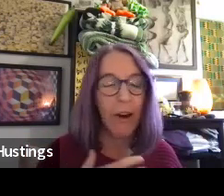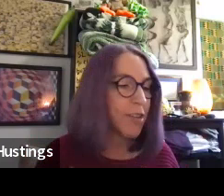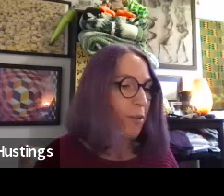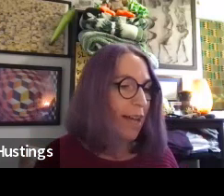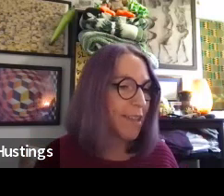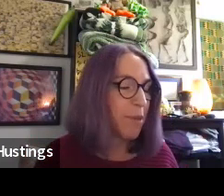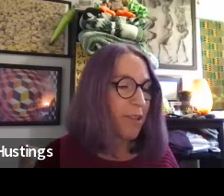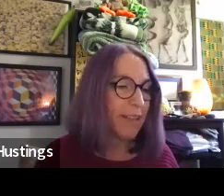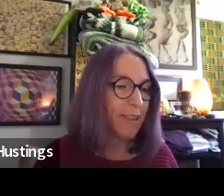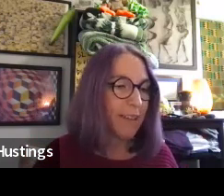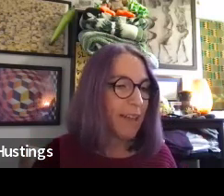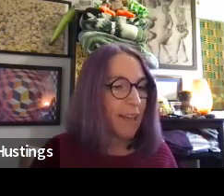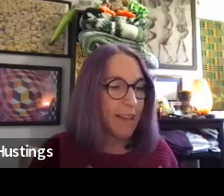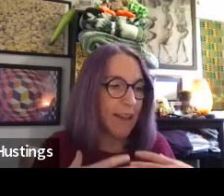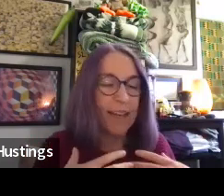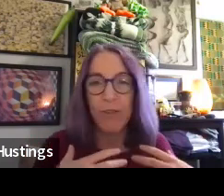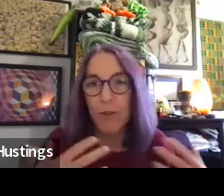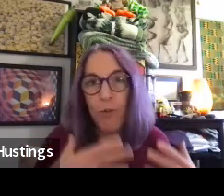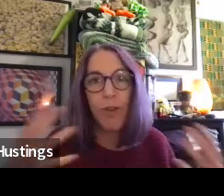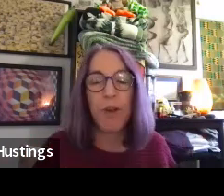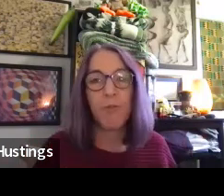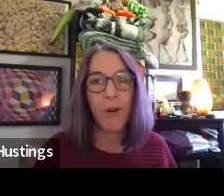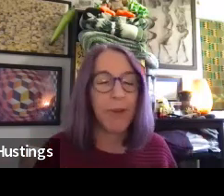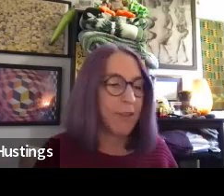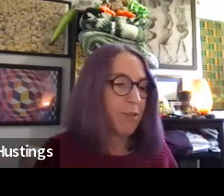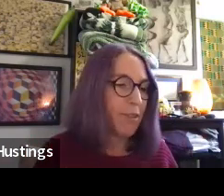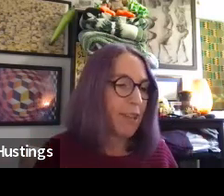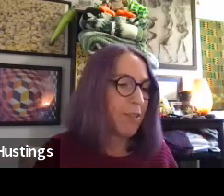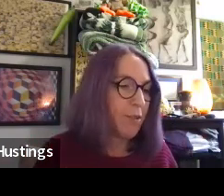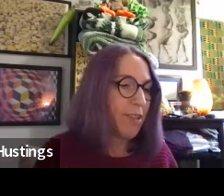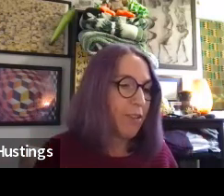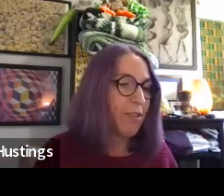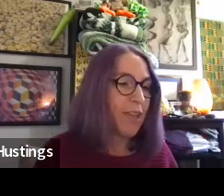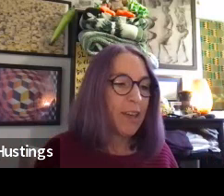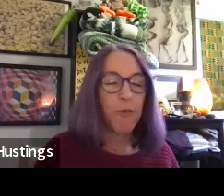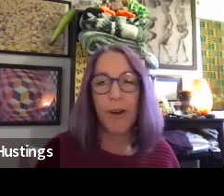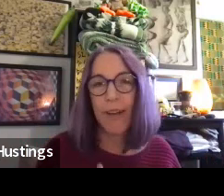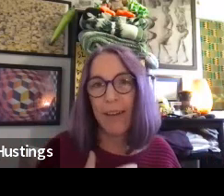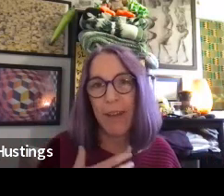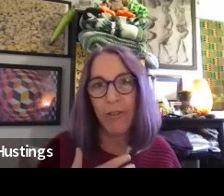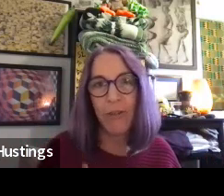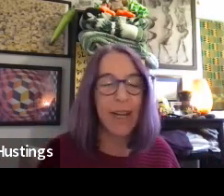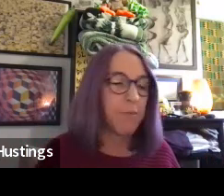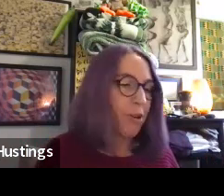also has the ability to do so much more with those. Skills we're eventually creating more